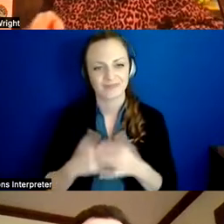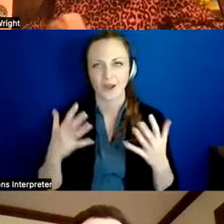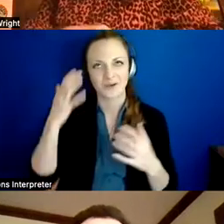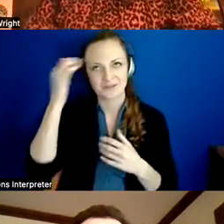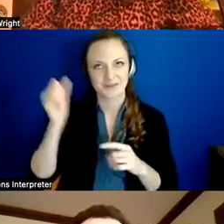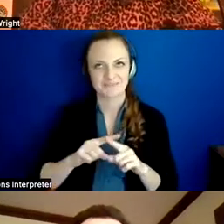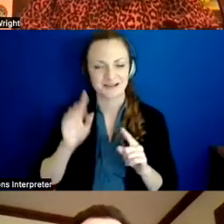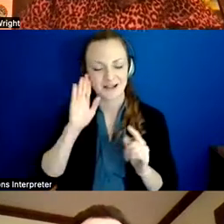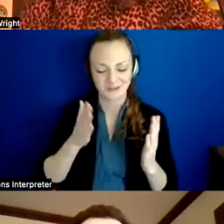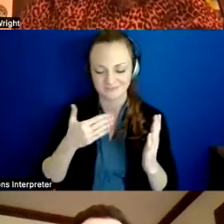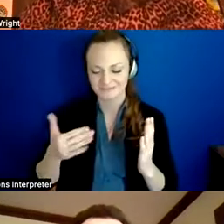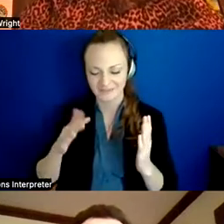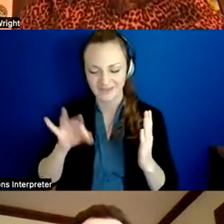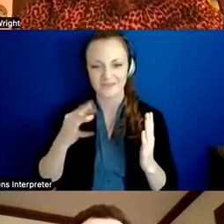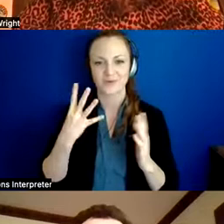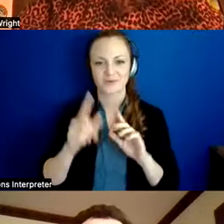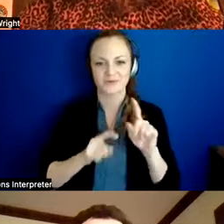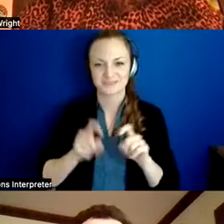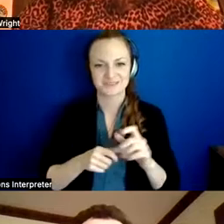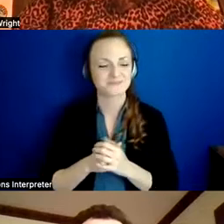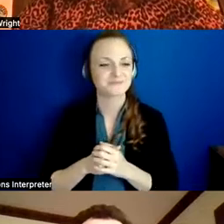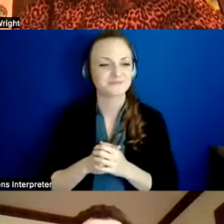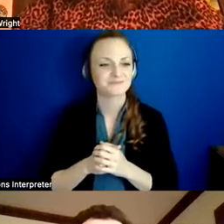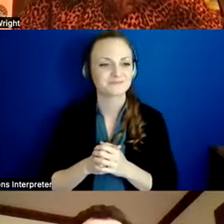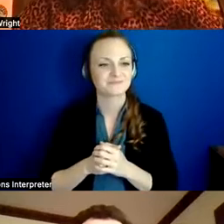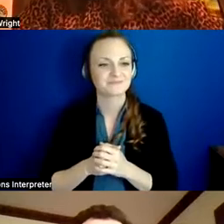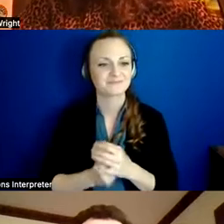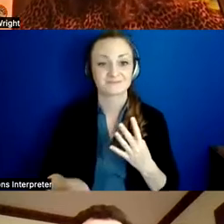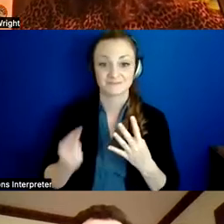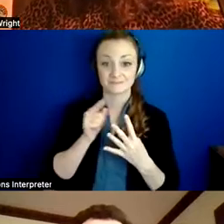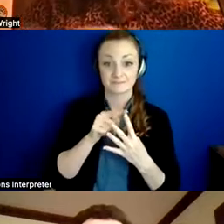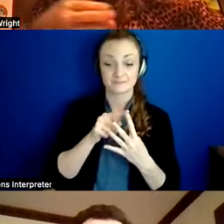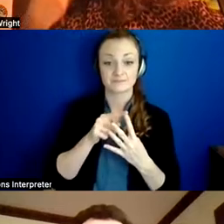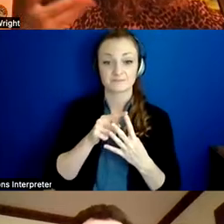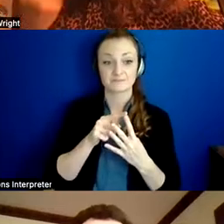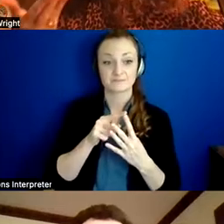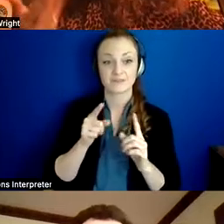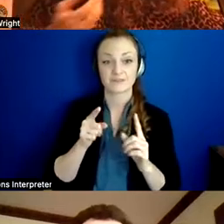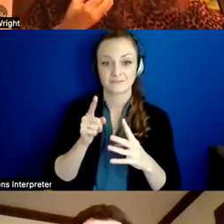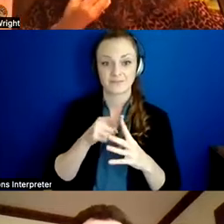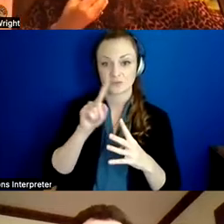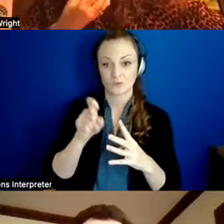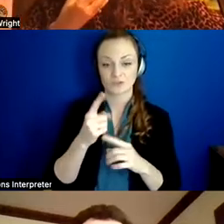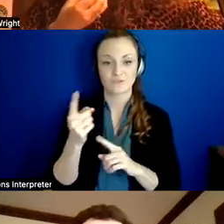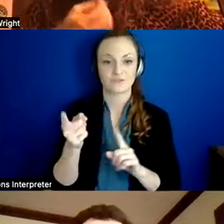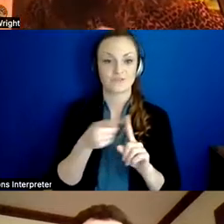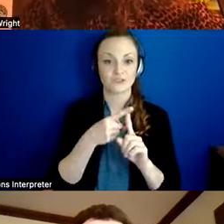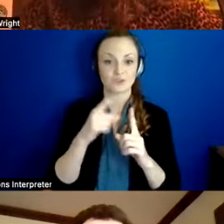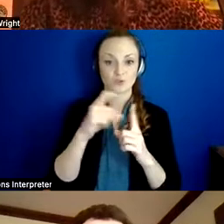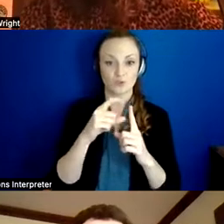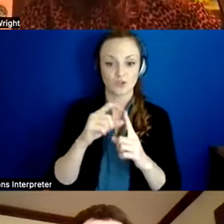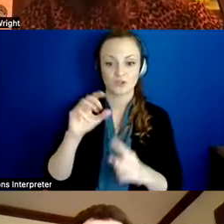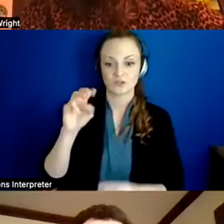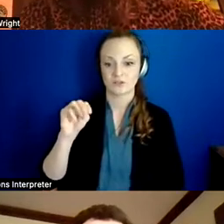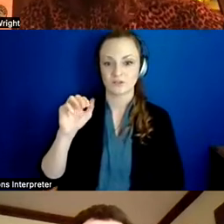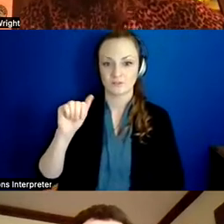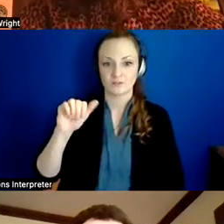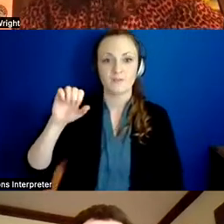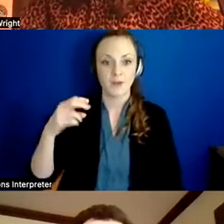in here Okay, So the first word of this thing that i'll sing to you is ma ma, which means